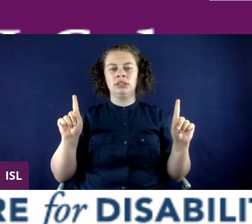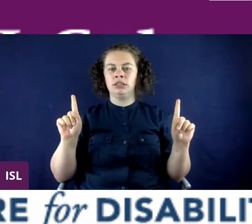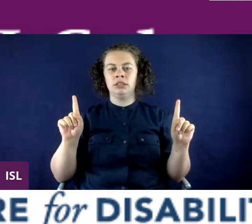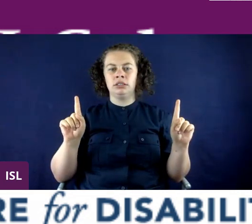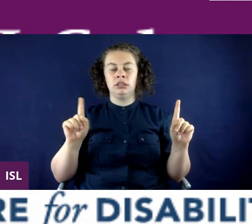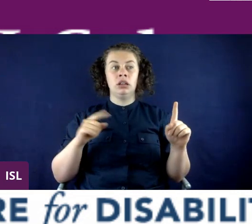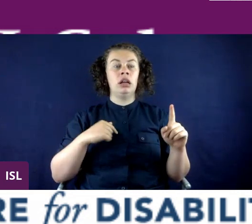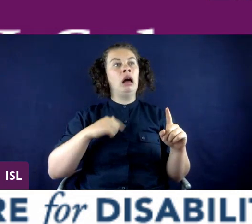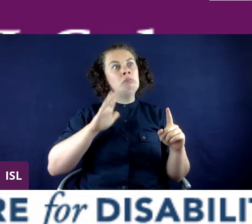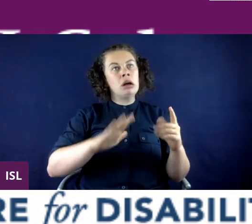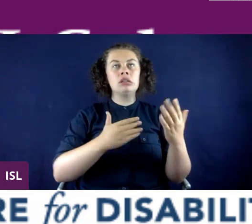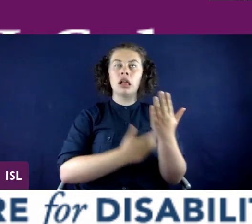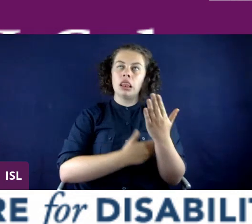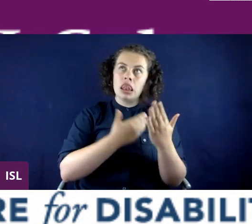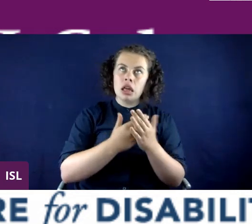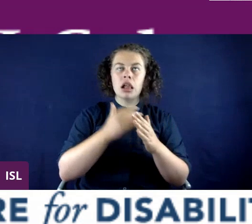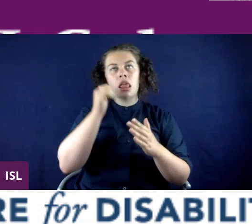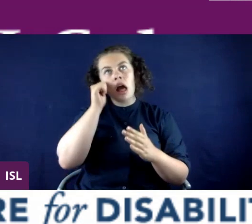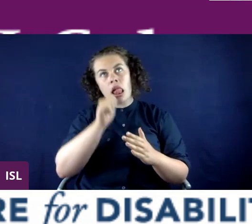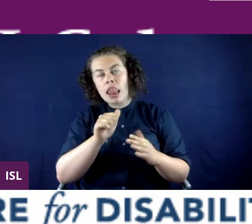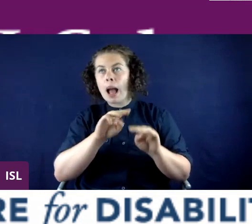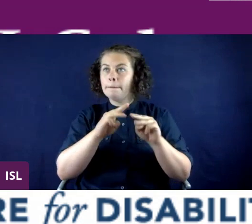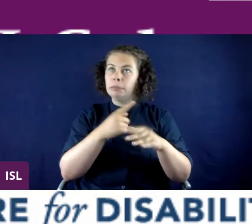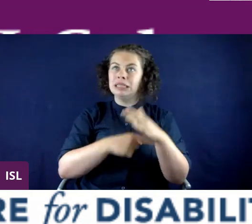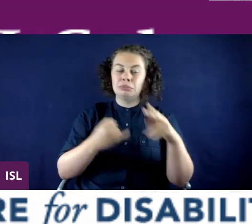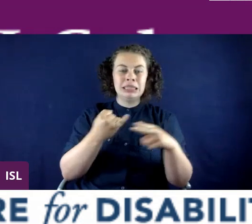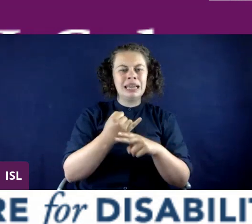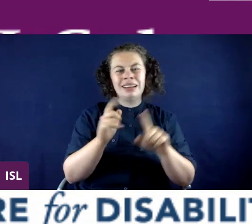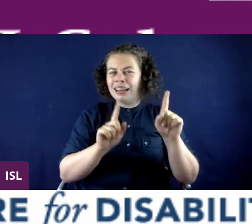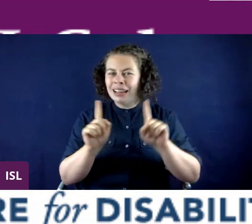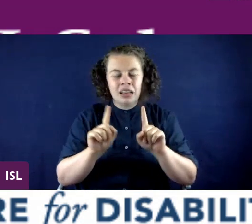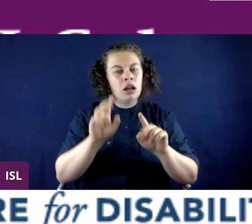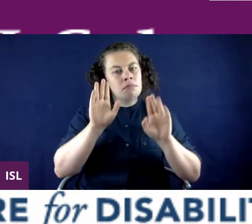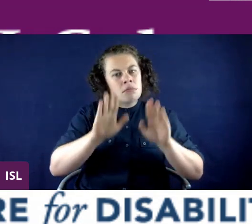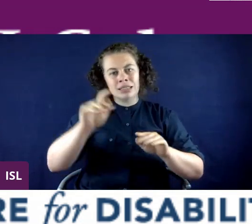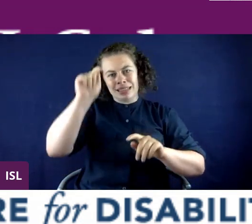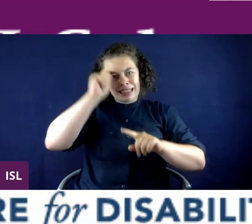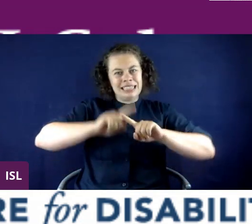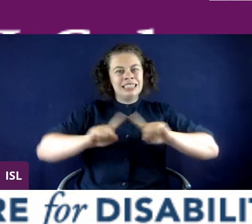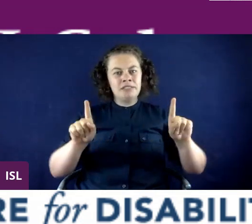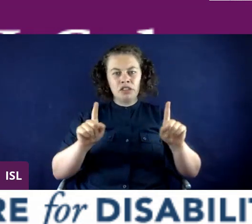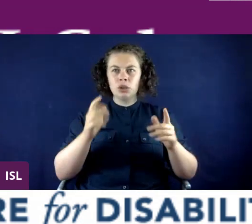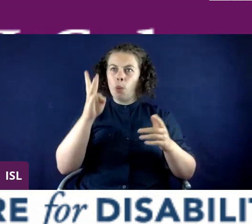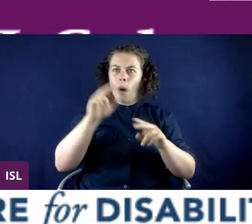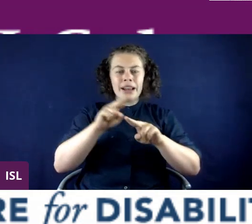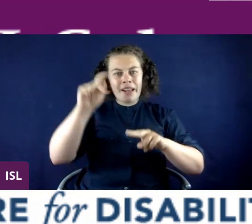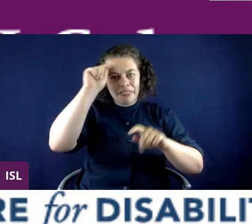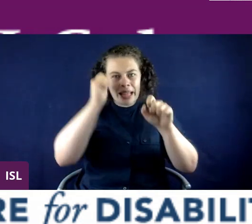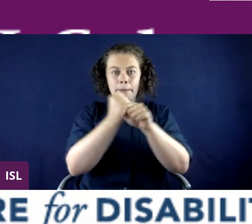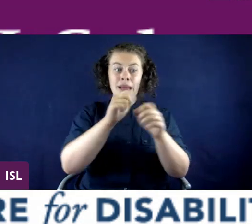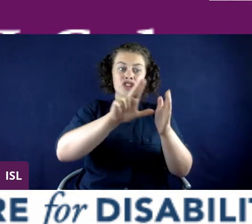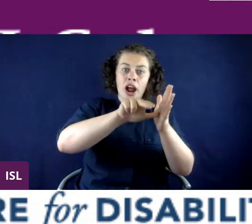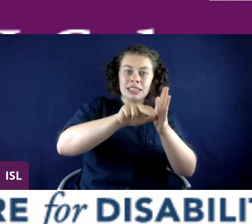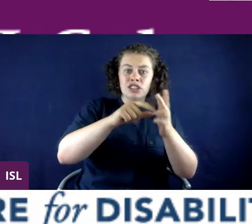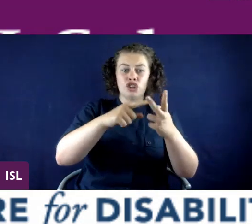have to be. What is the opportunity to look at accessibility, architecture and innovation and design altogether for now.